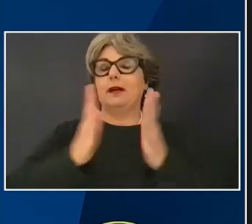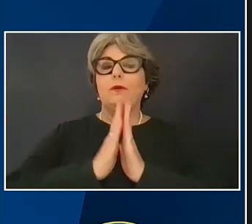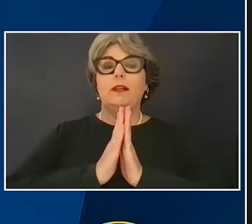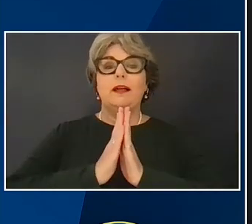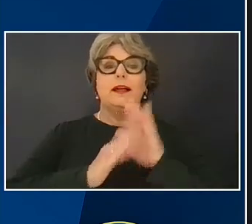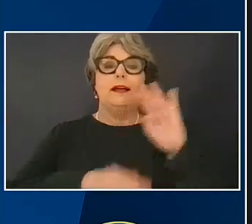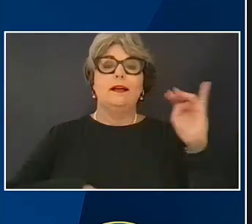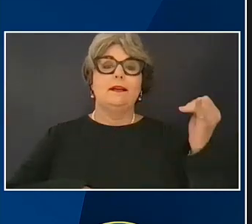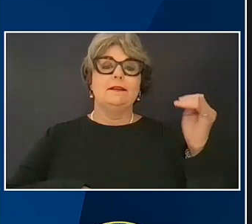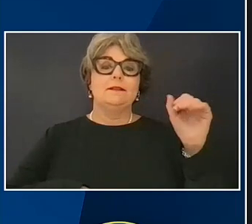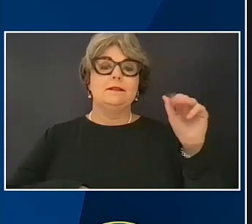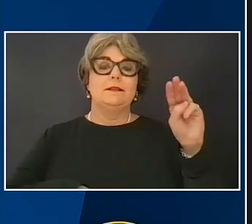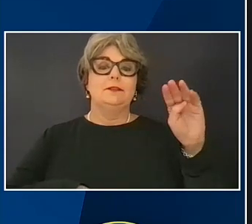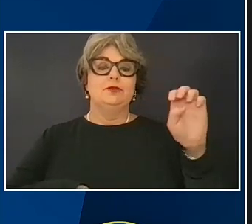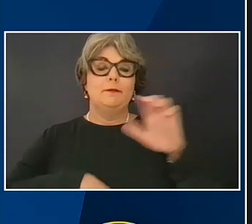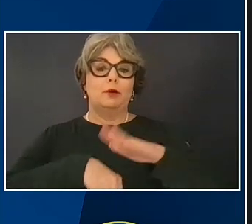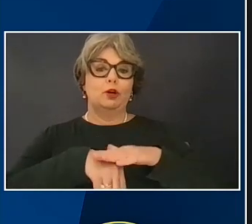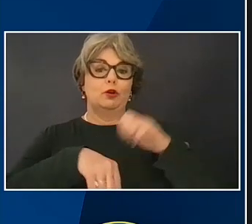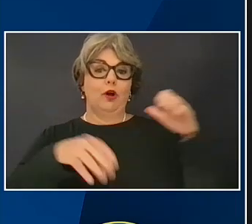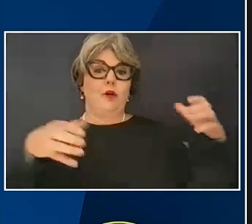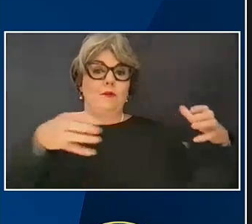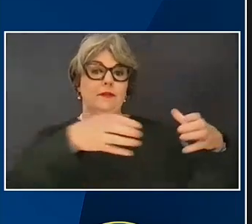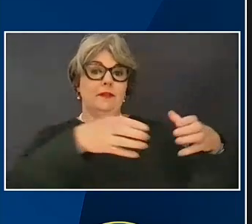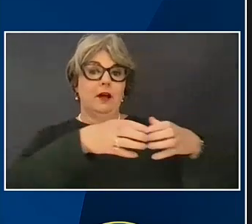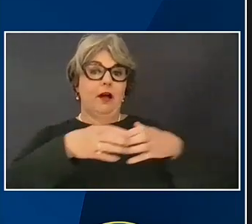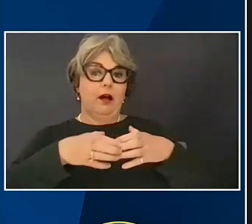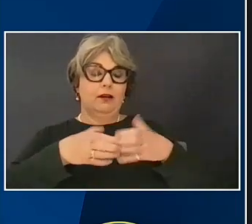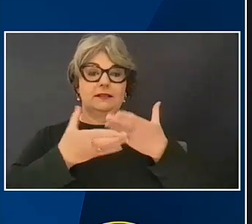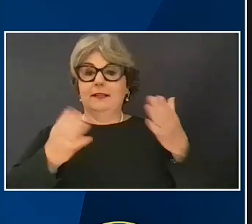called the caucus if they have anything they would like to report out on.